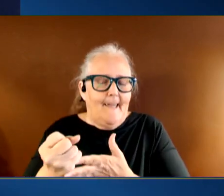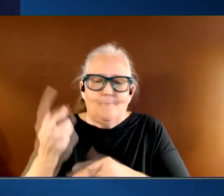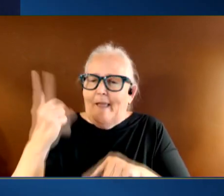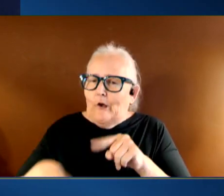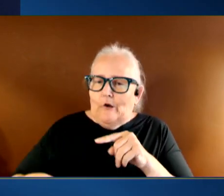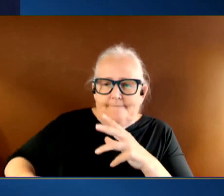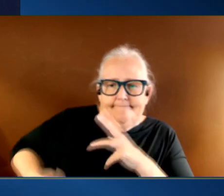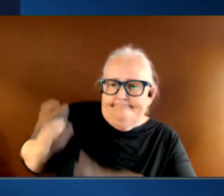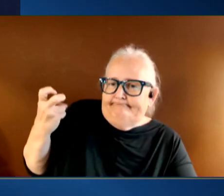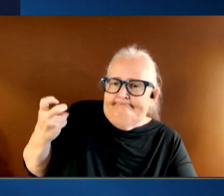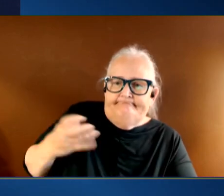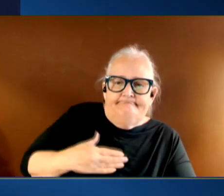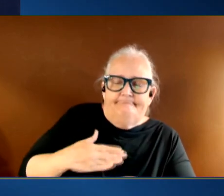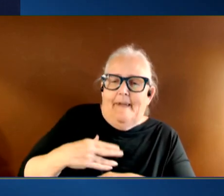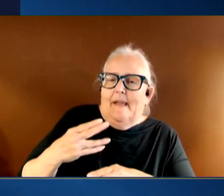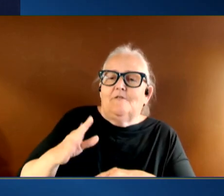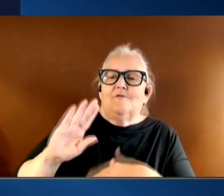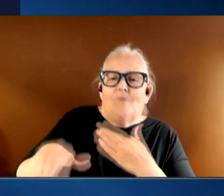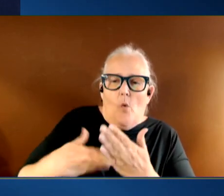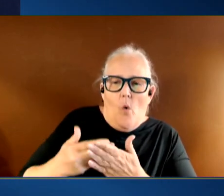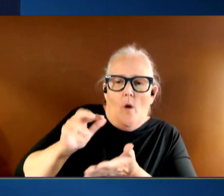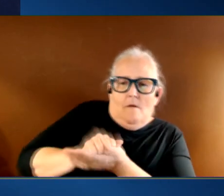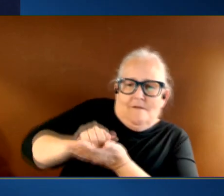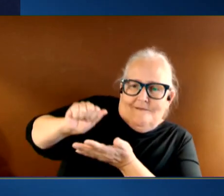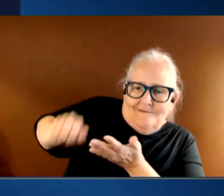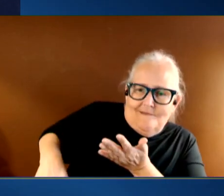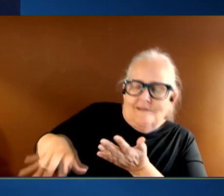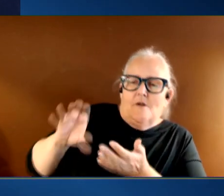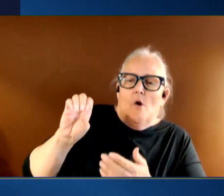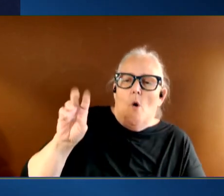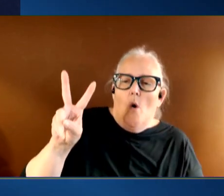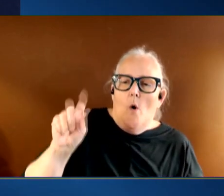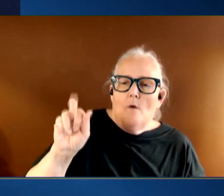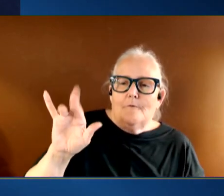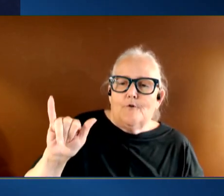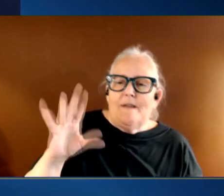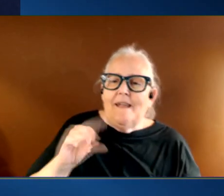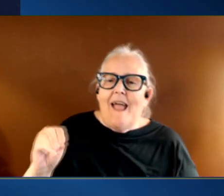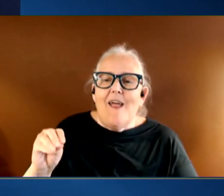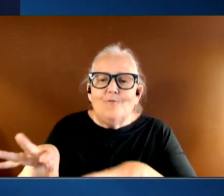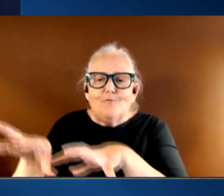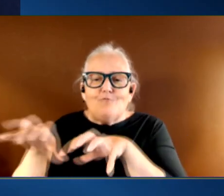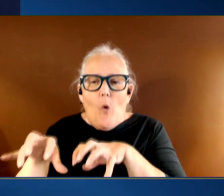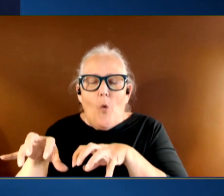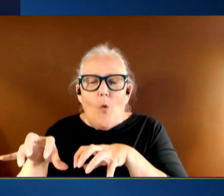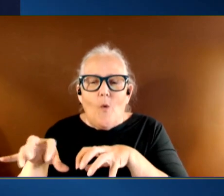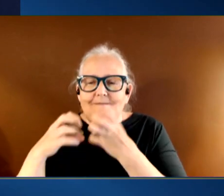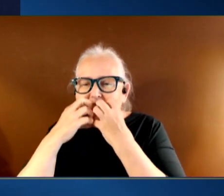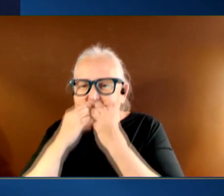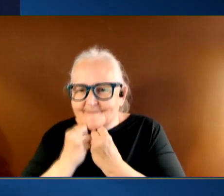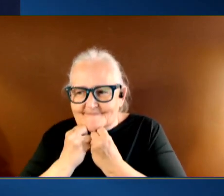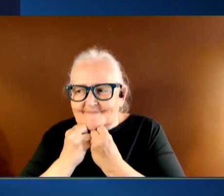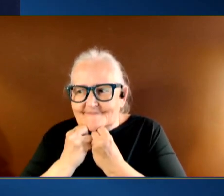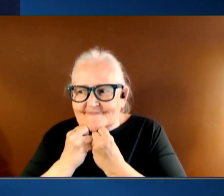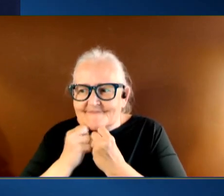ovary was removed and cryo preserved in efforts towards preserving my ability to have children.